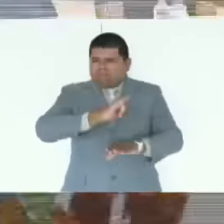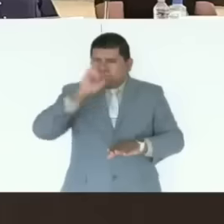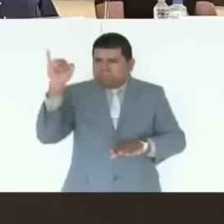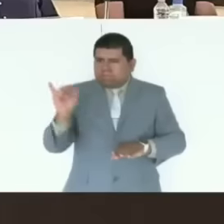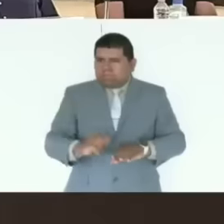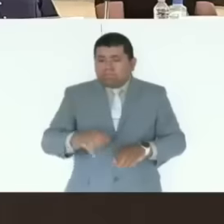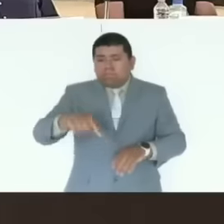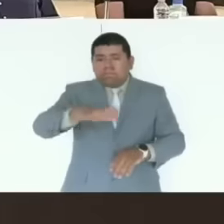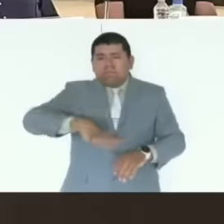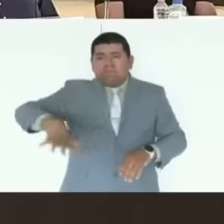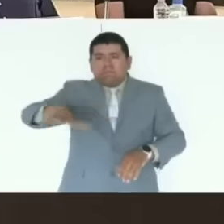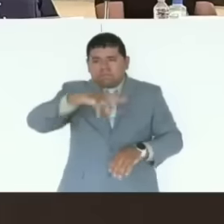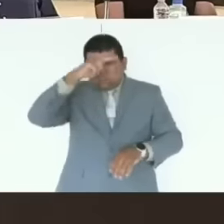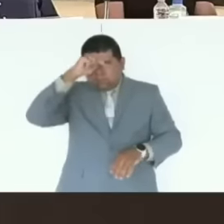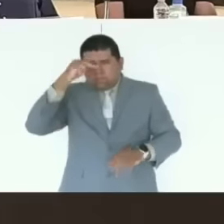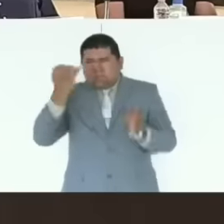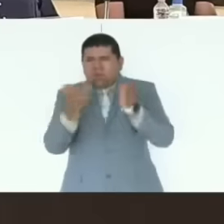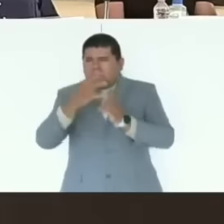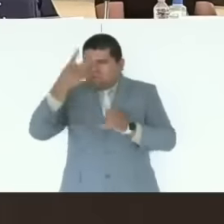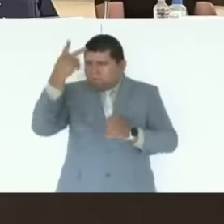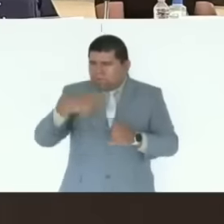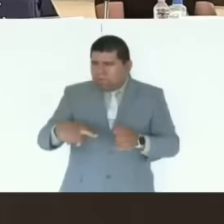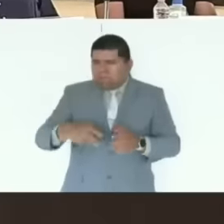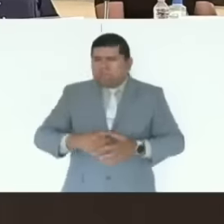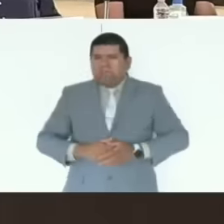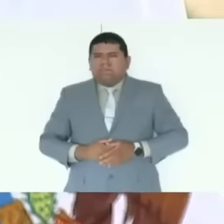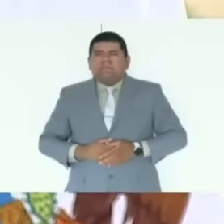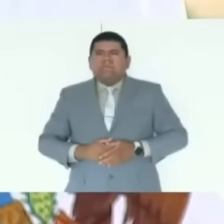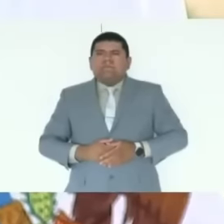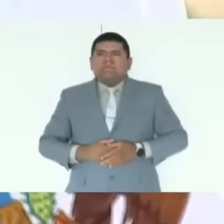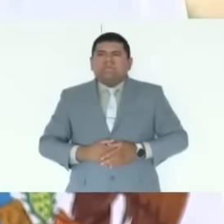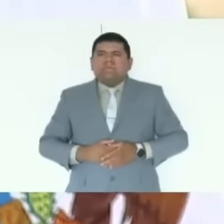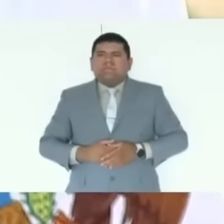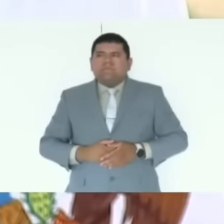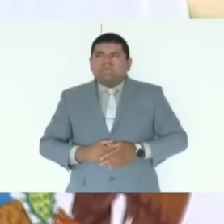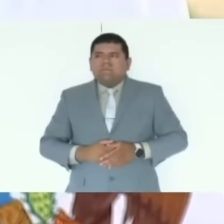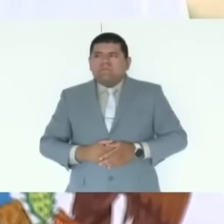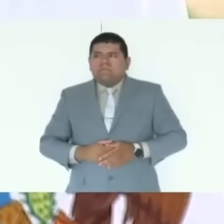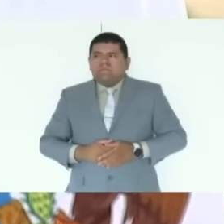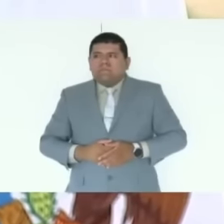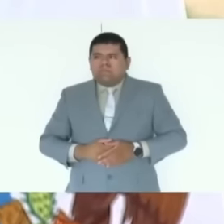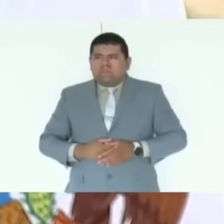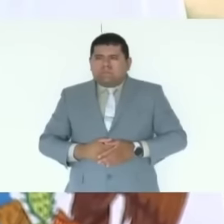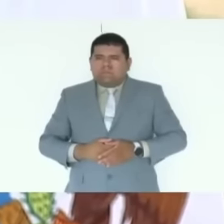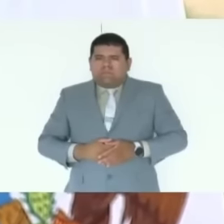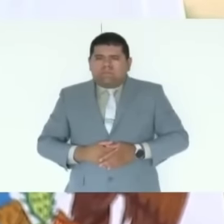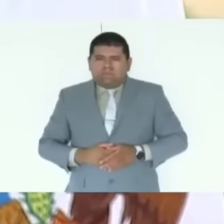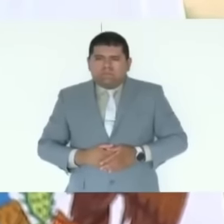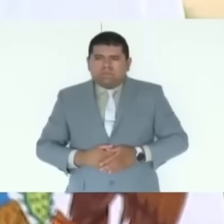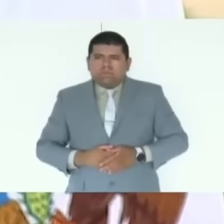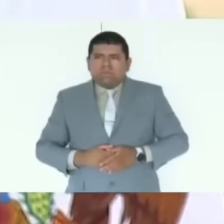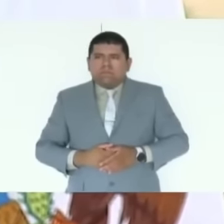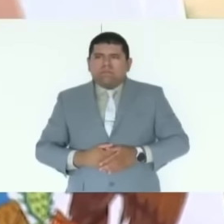to the people of Mexico, long live Nayarid, long live President López Obrador, long